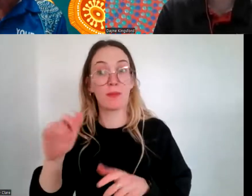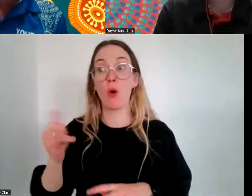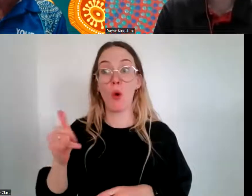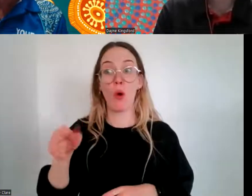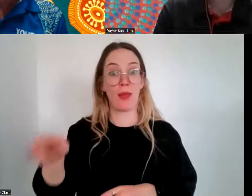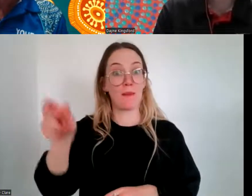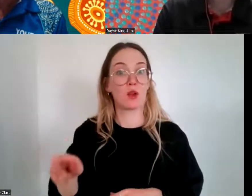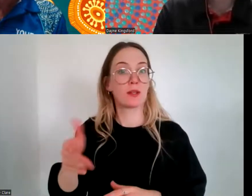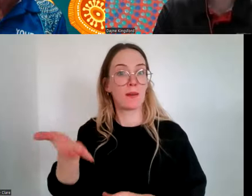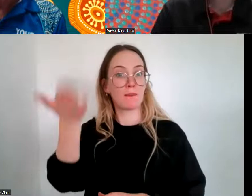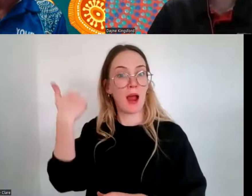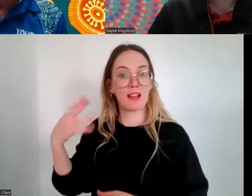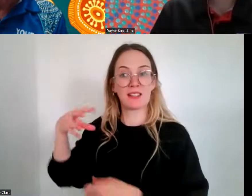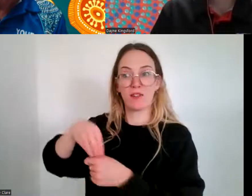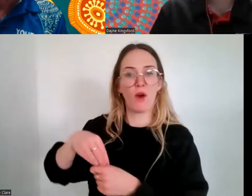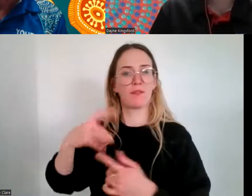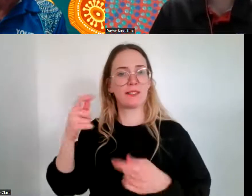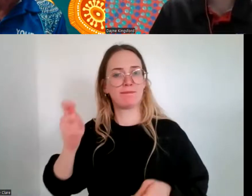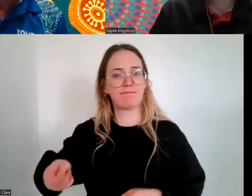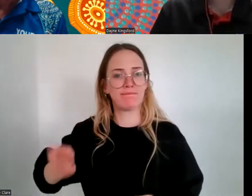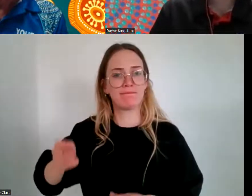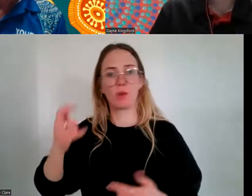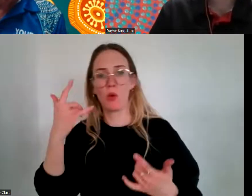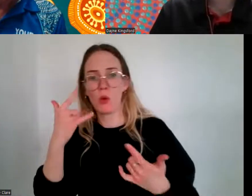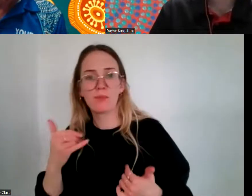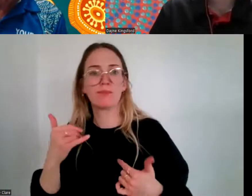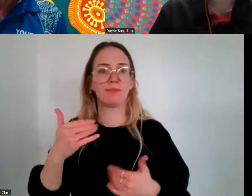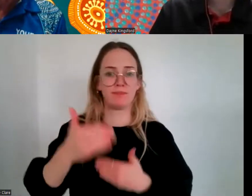guardianship proceedings in your questions or during the webinar.